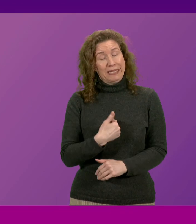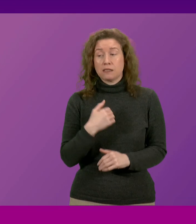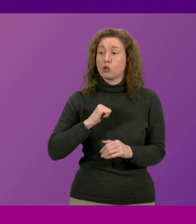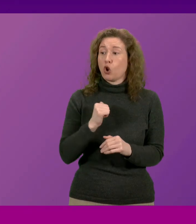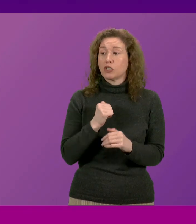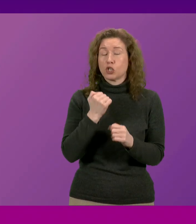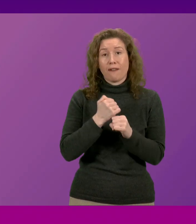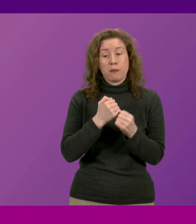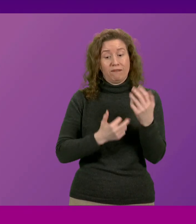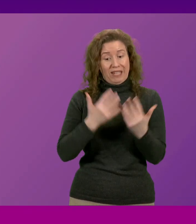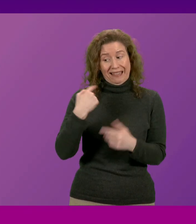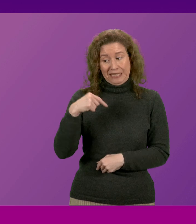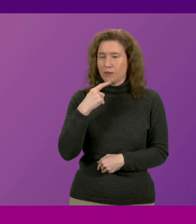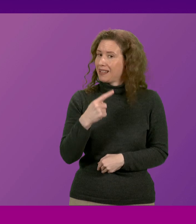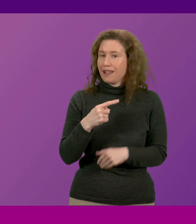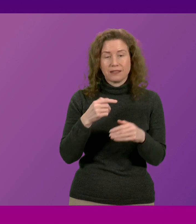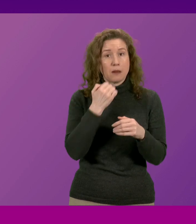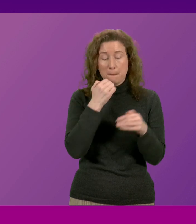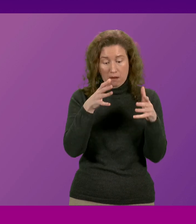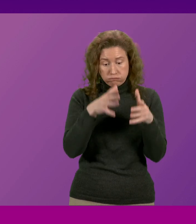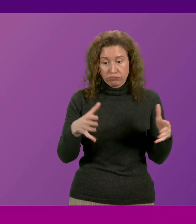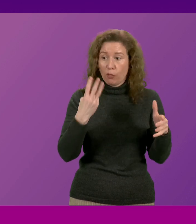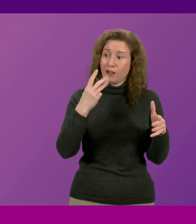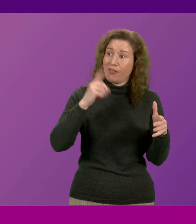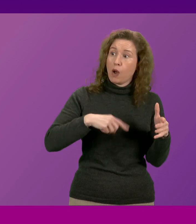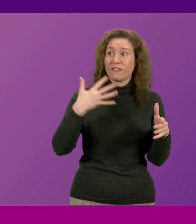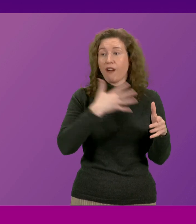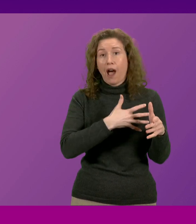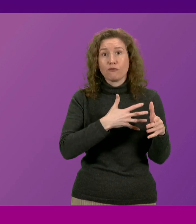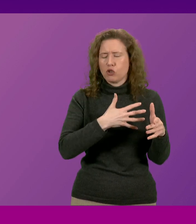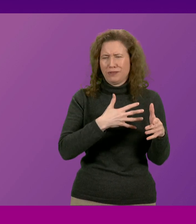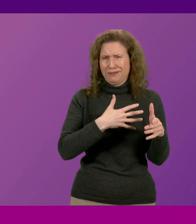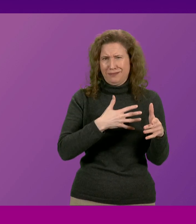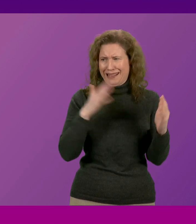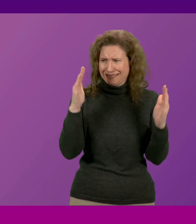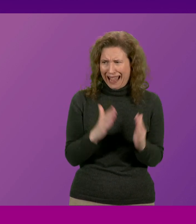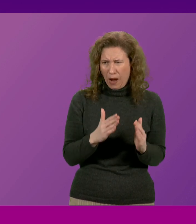show that teacher numbers are not up by 3,500, as the SNP promised, but down by 600